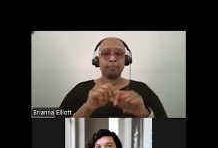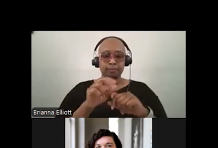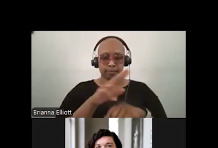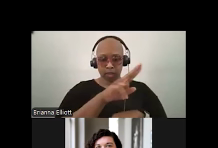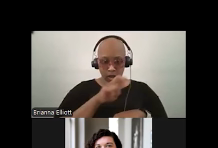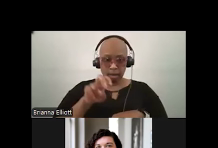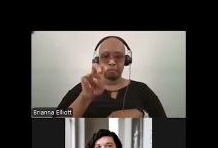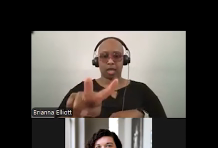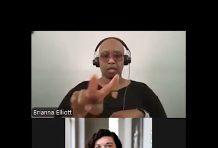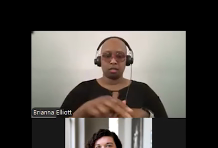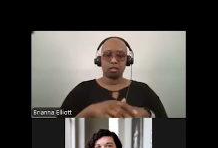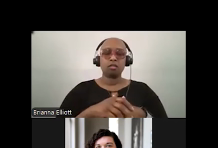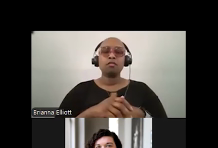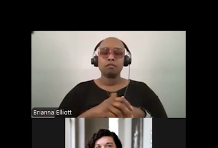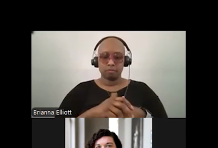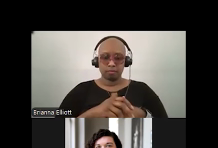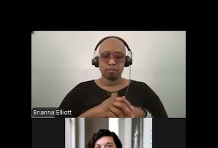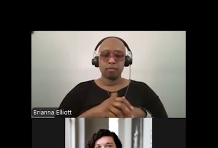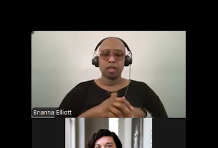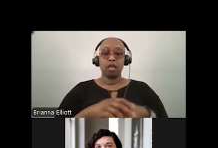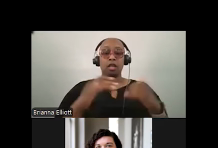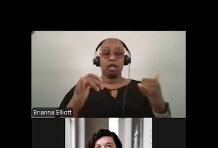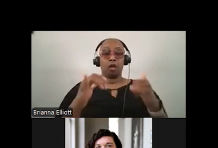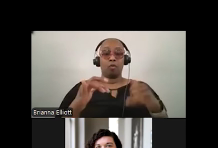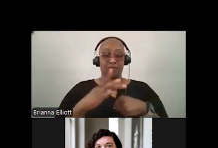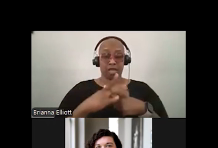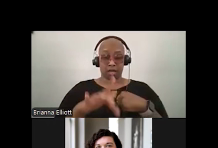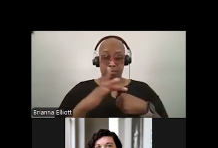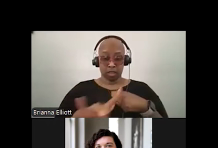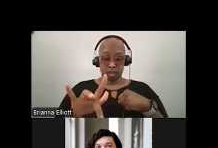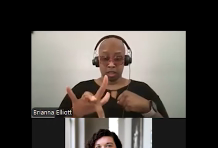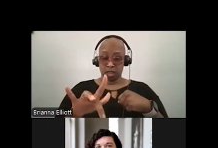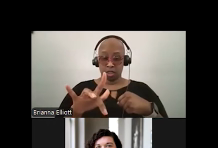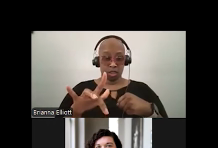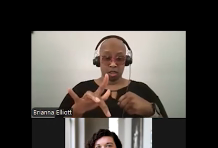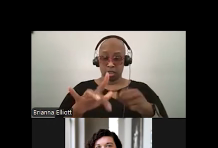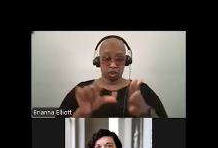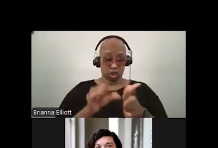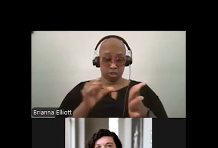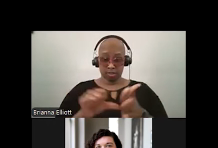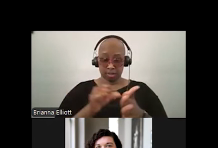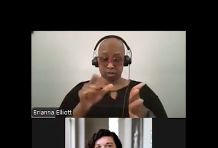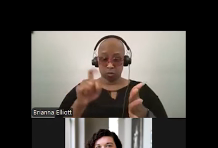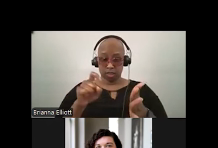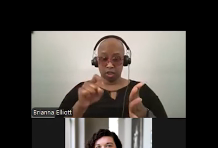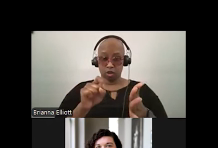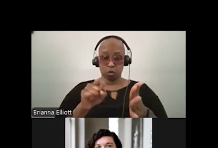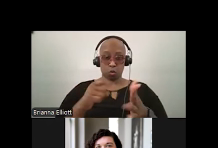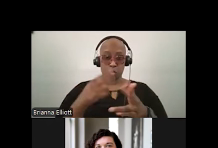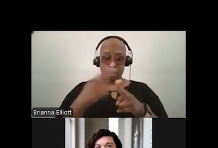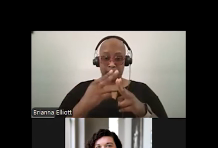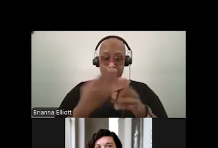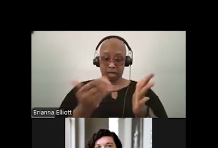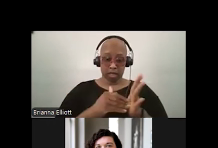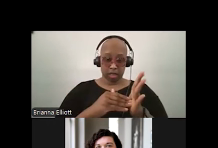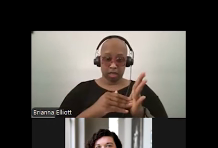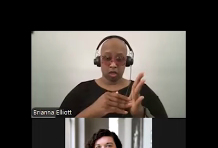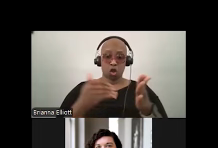finally, we have an empty sheet. We have several of them. We need to rename this new table. And